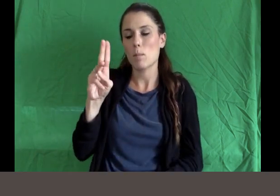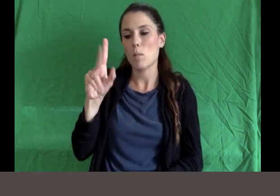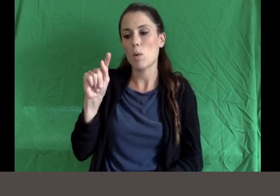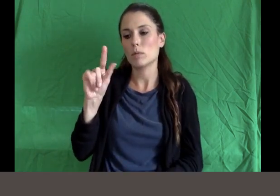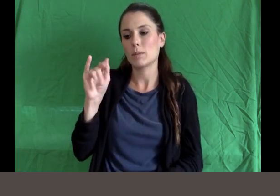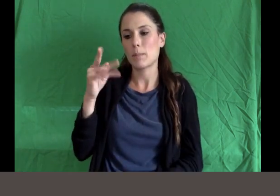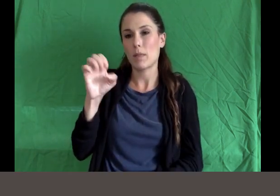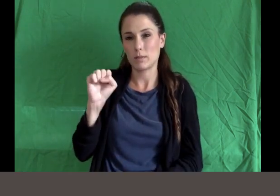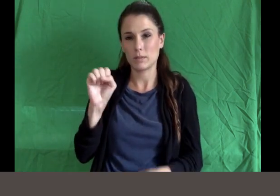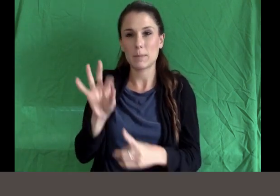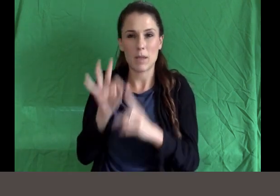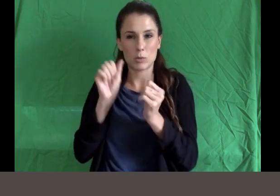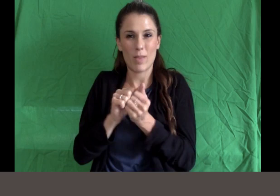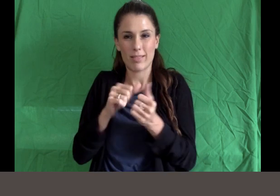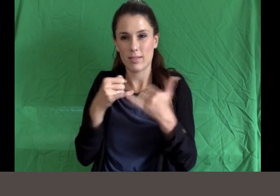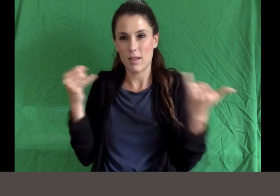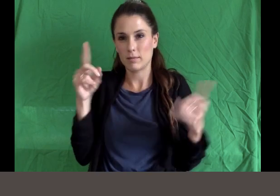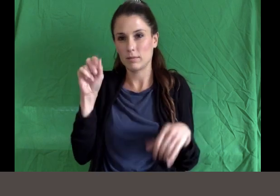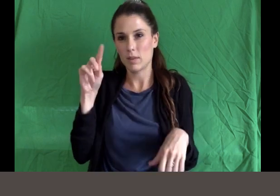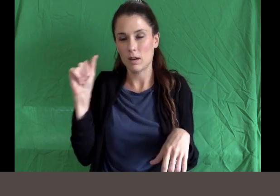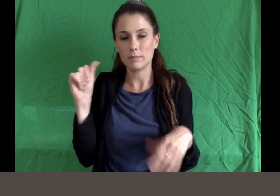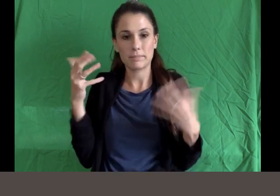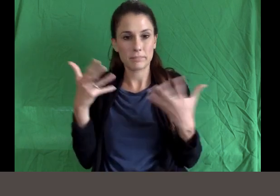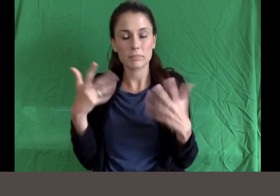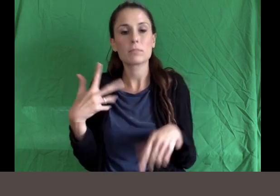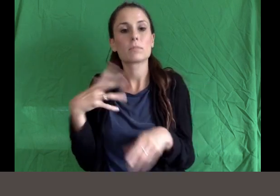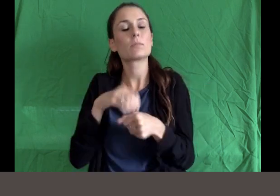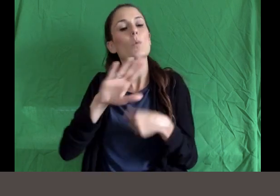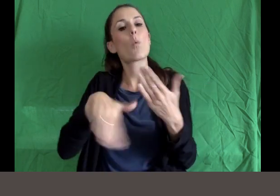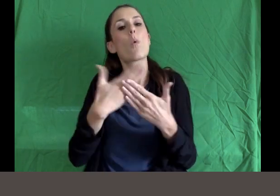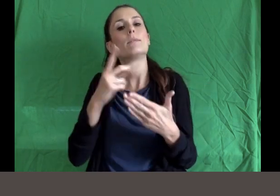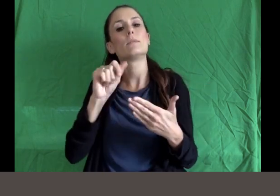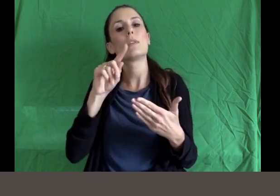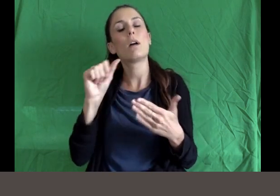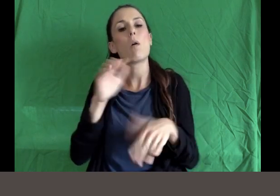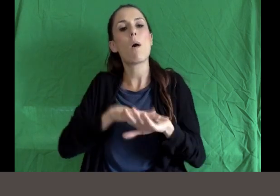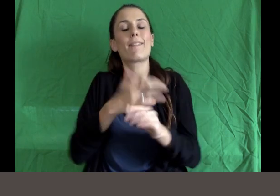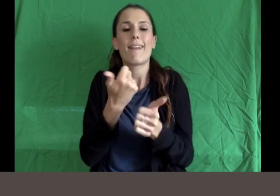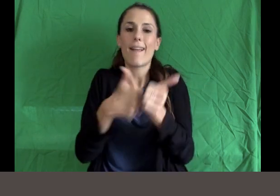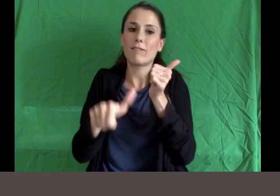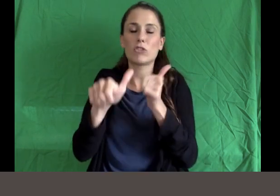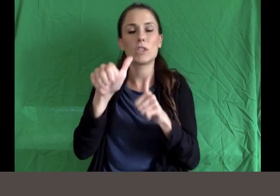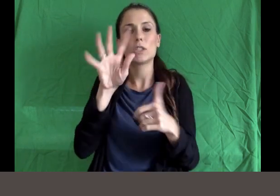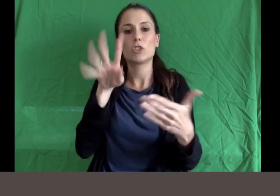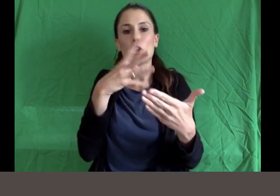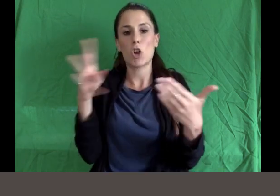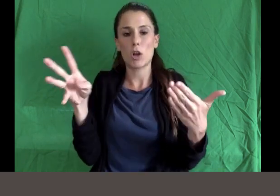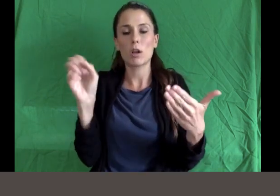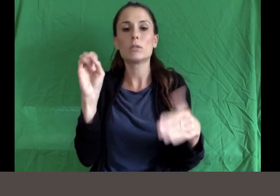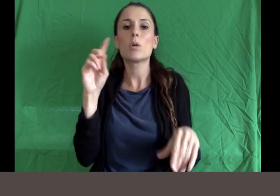is actually including all of the data on every single chart now I'll just use color here to